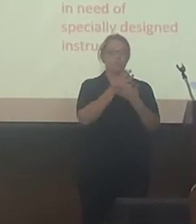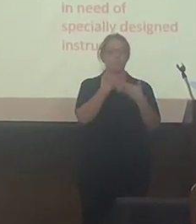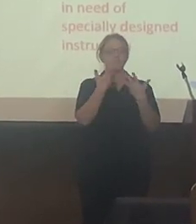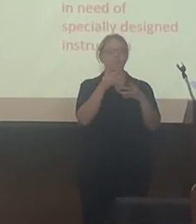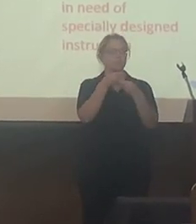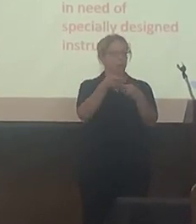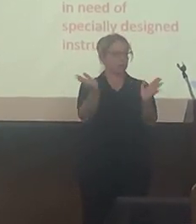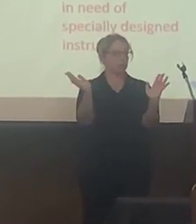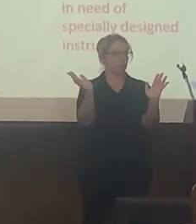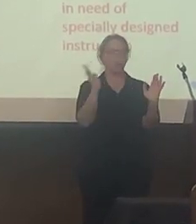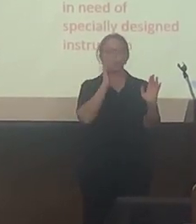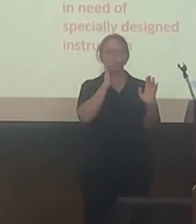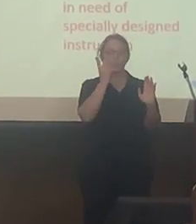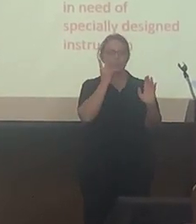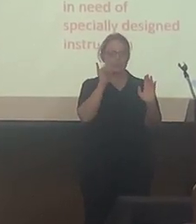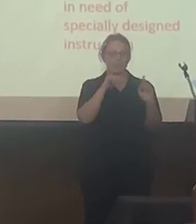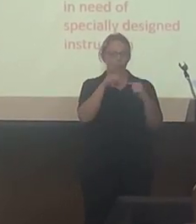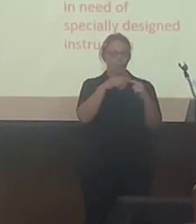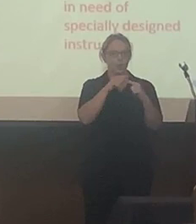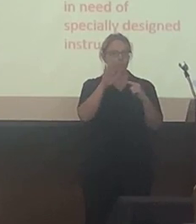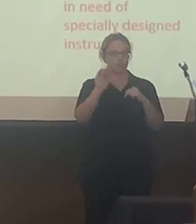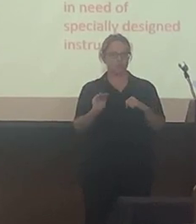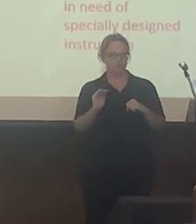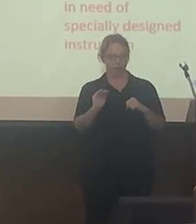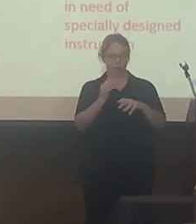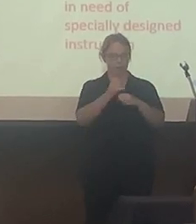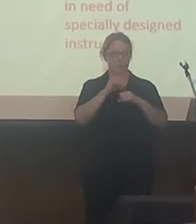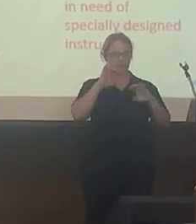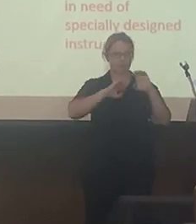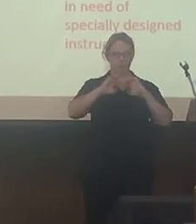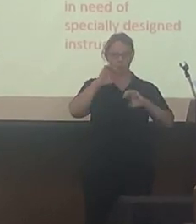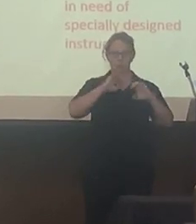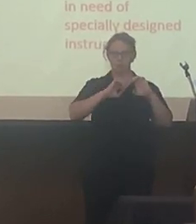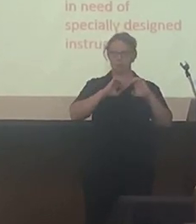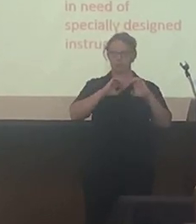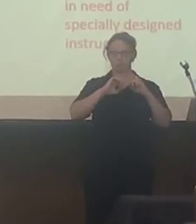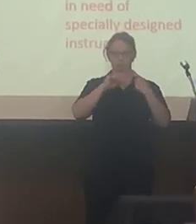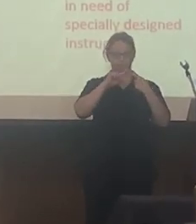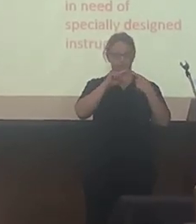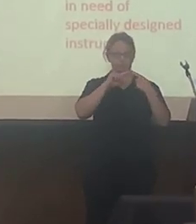you'll see this when your child is evaluated yes so prong one does the child have a documented